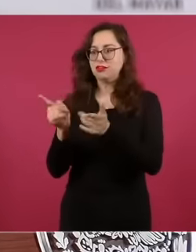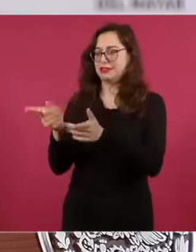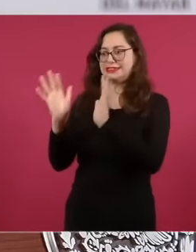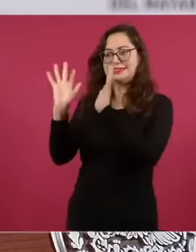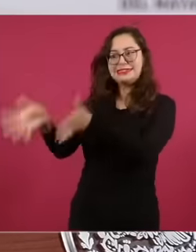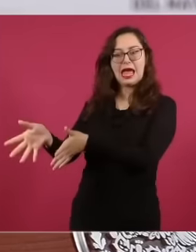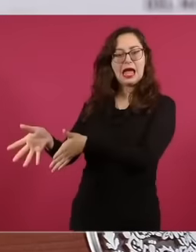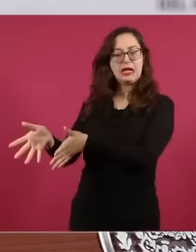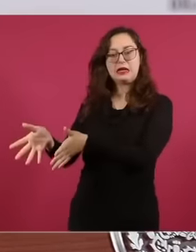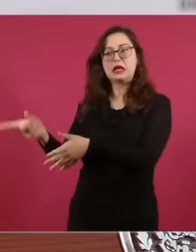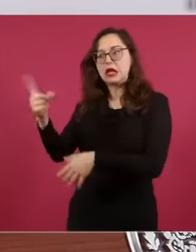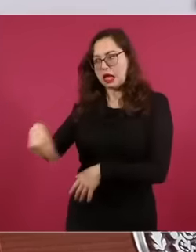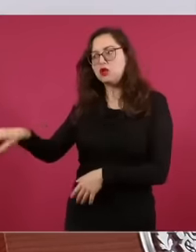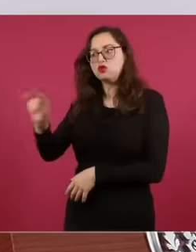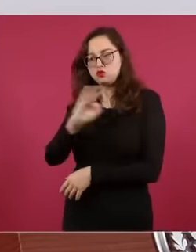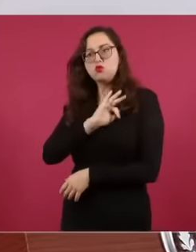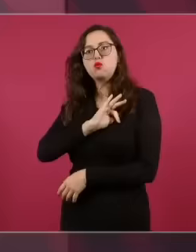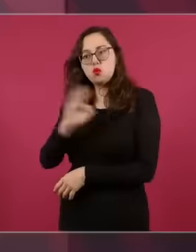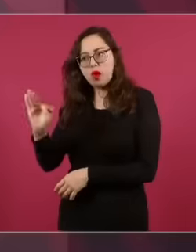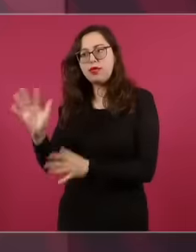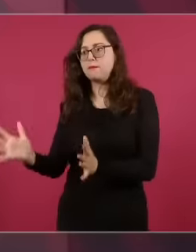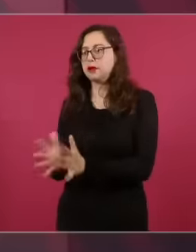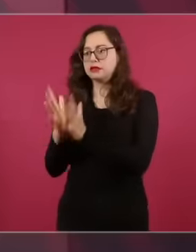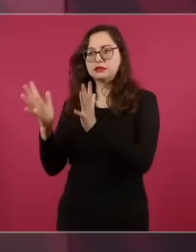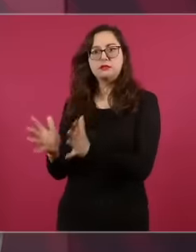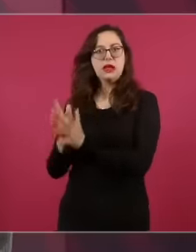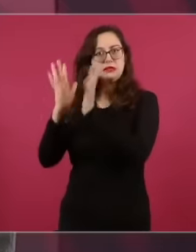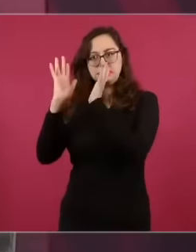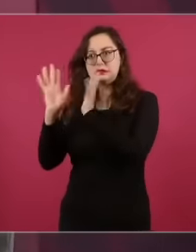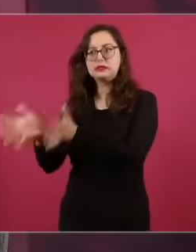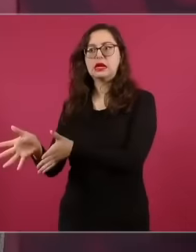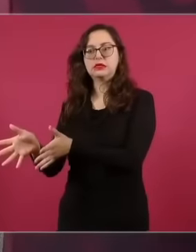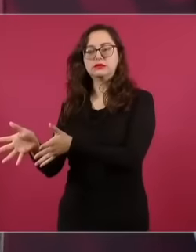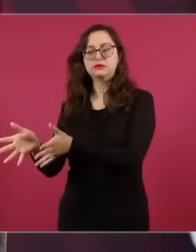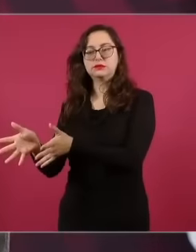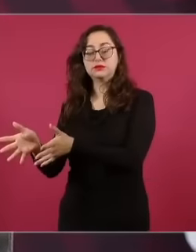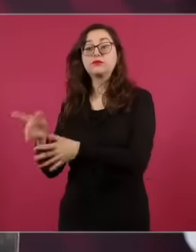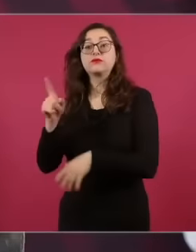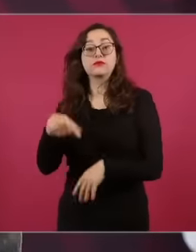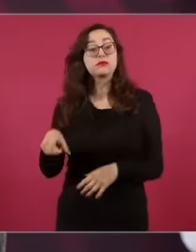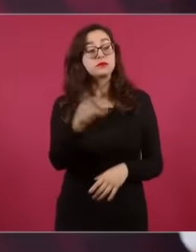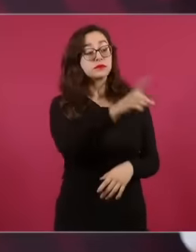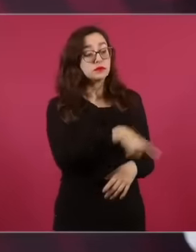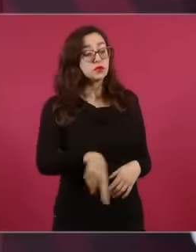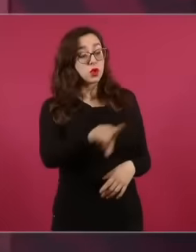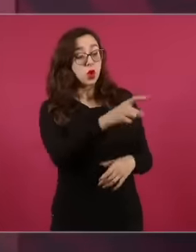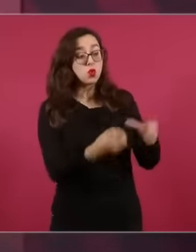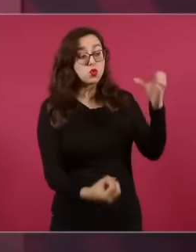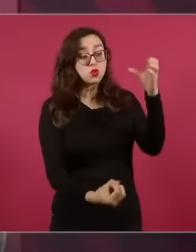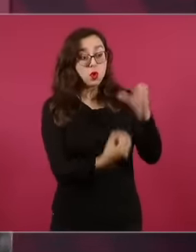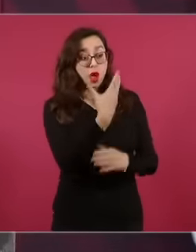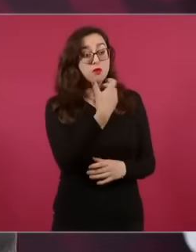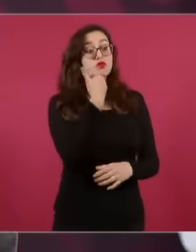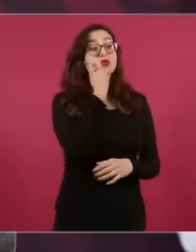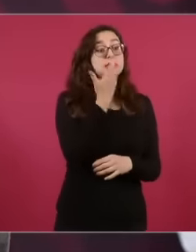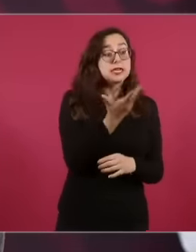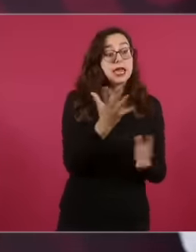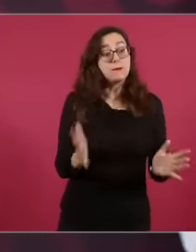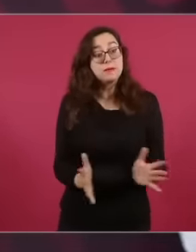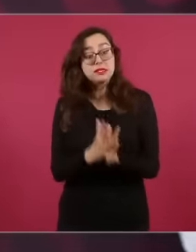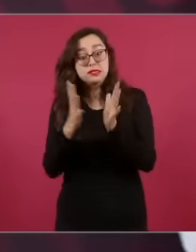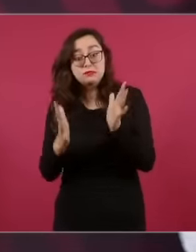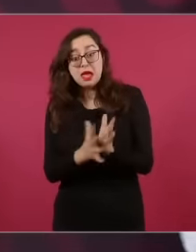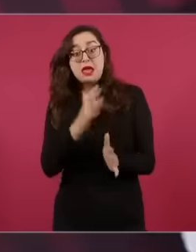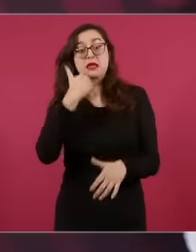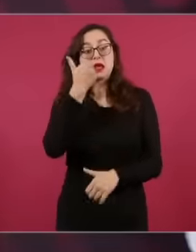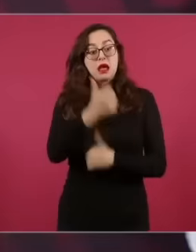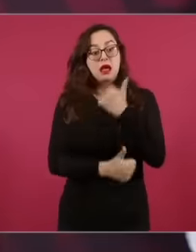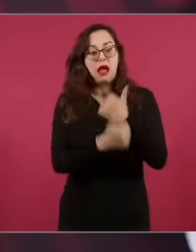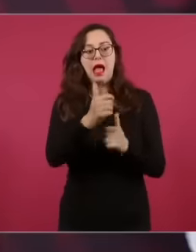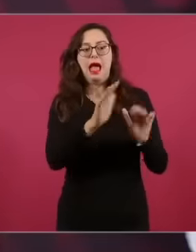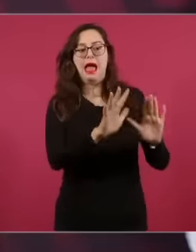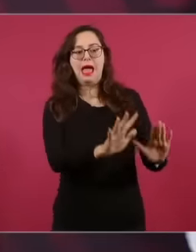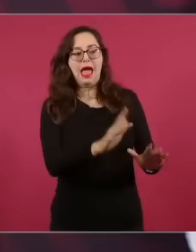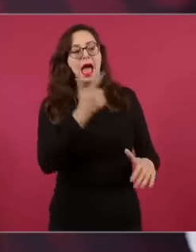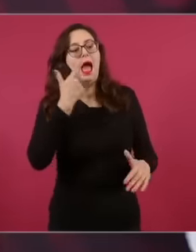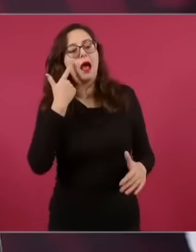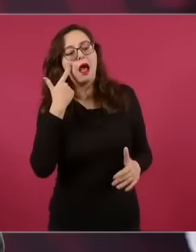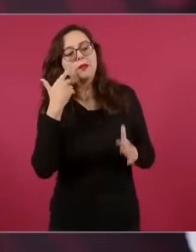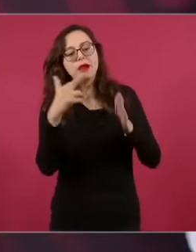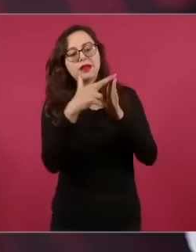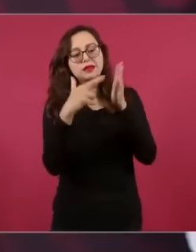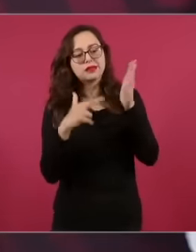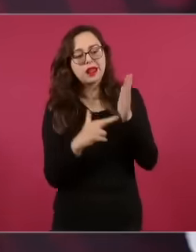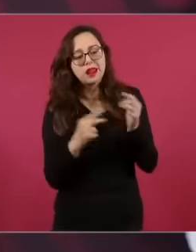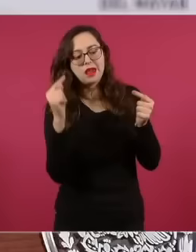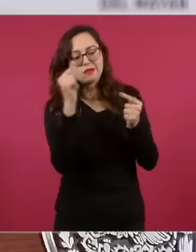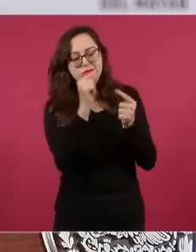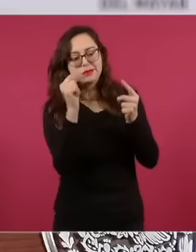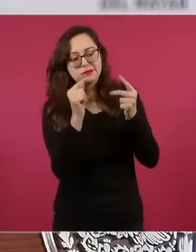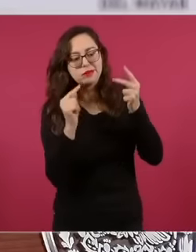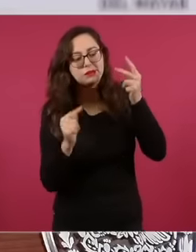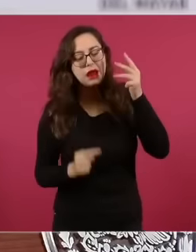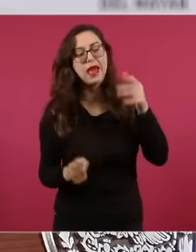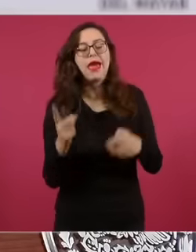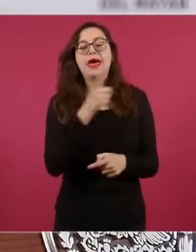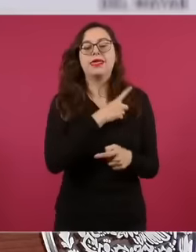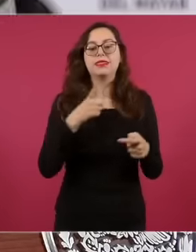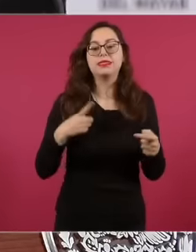Many have to meet requirements such as being lawyers, among other things, and there will be a